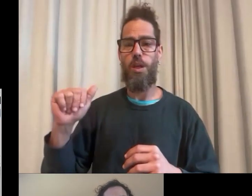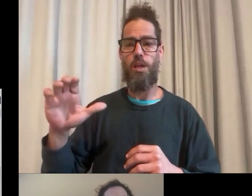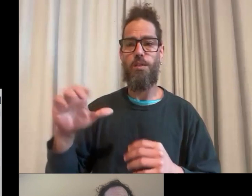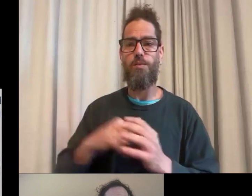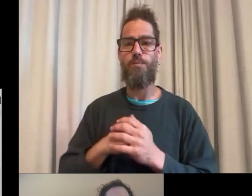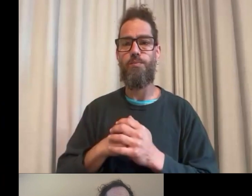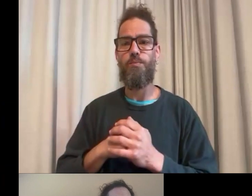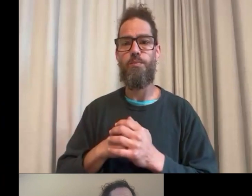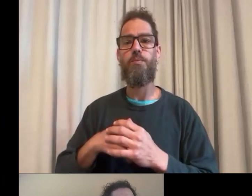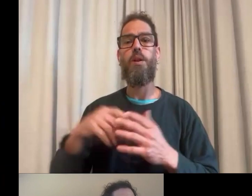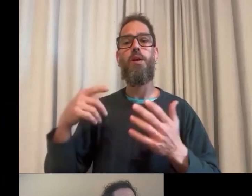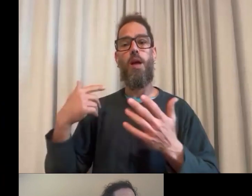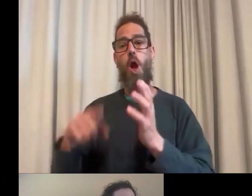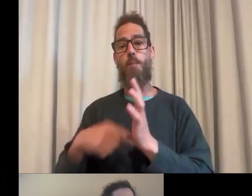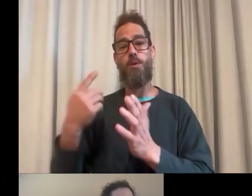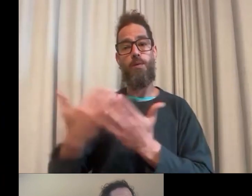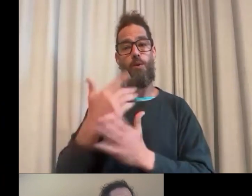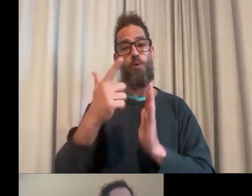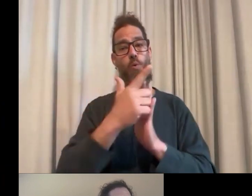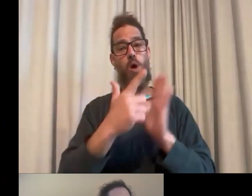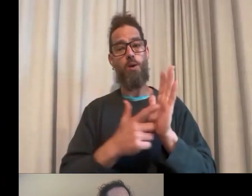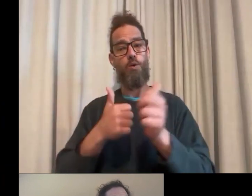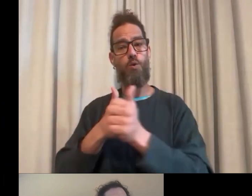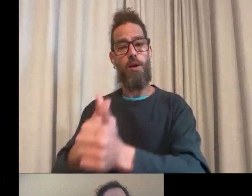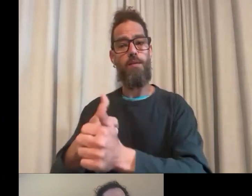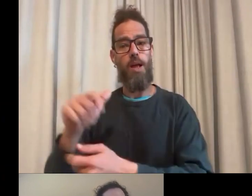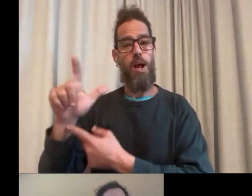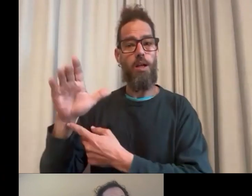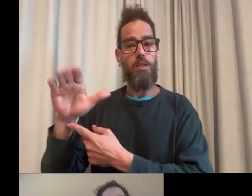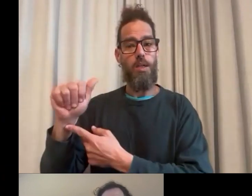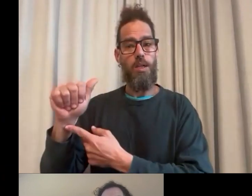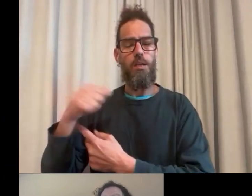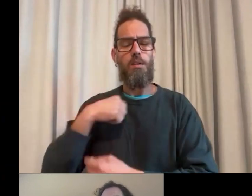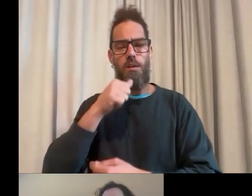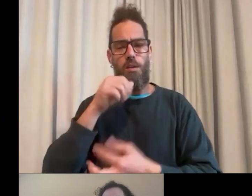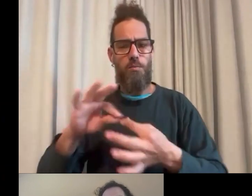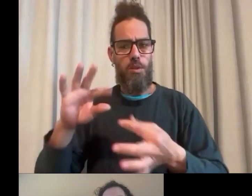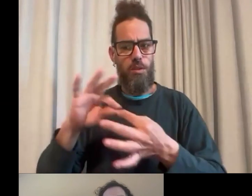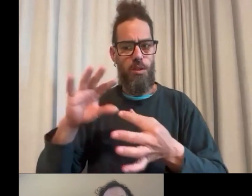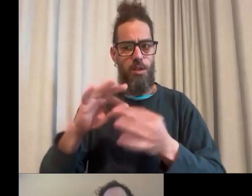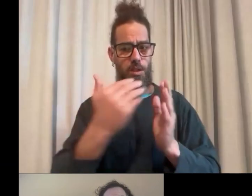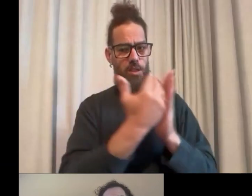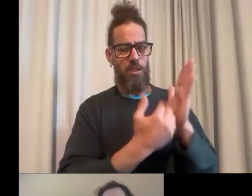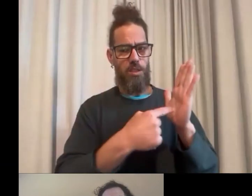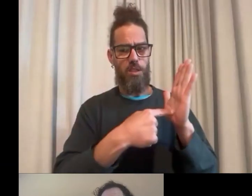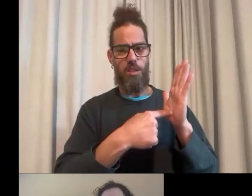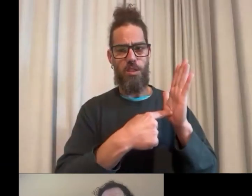And then by 2021, the first regulations came out for the ACA, which the regulations